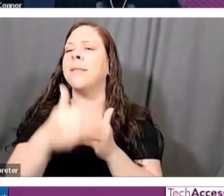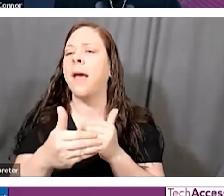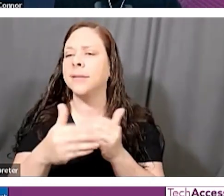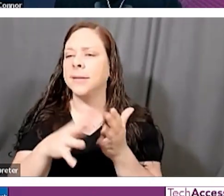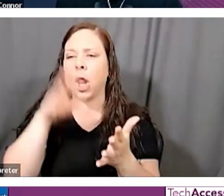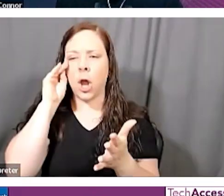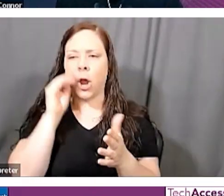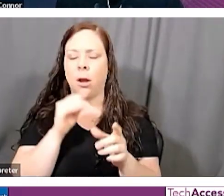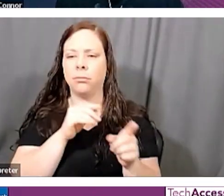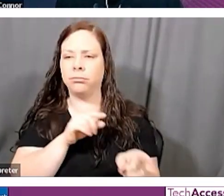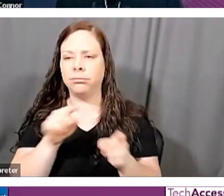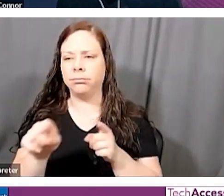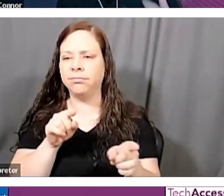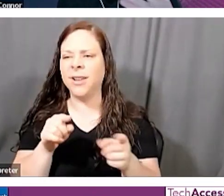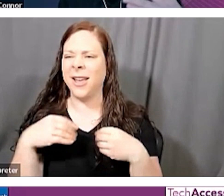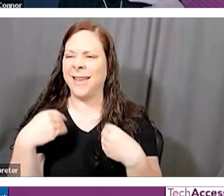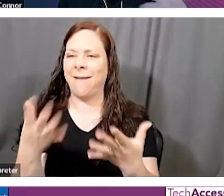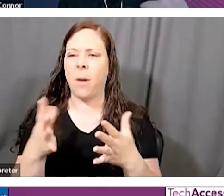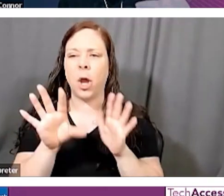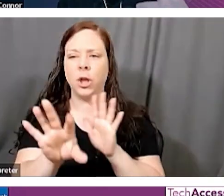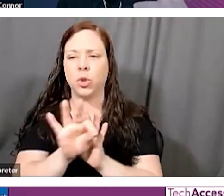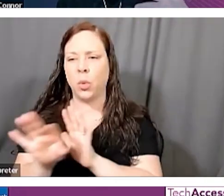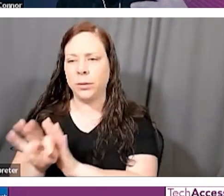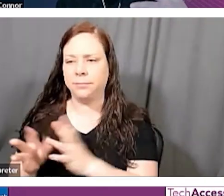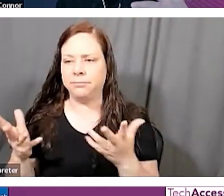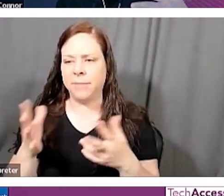So we're presenting lots of choice and we're encouraging people to make sure